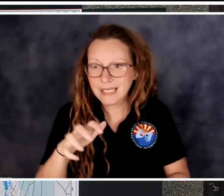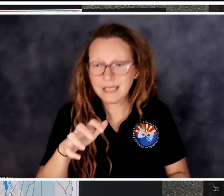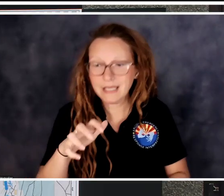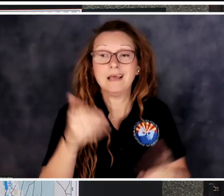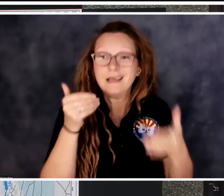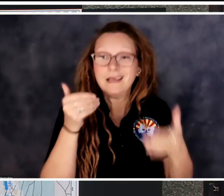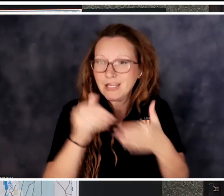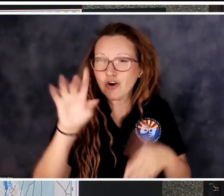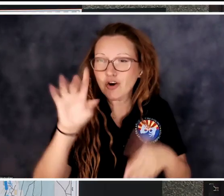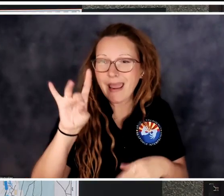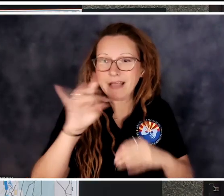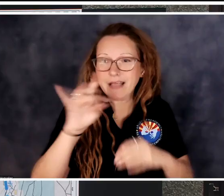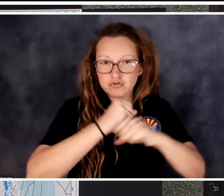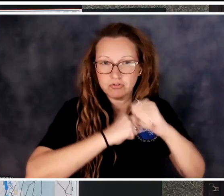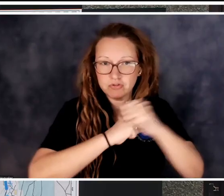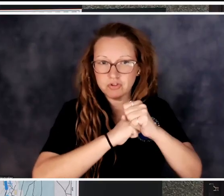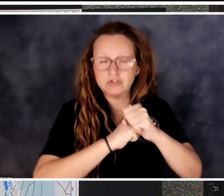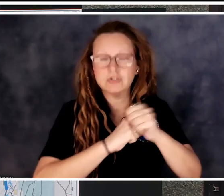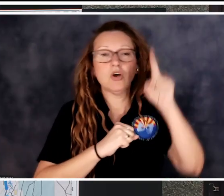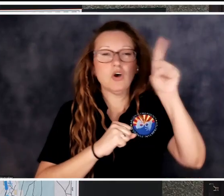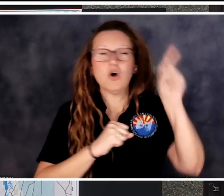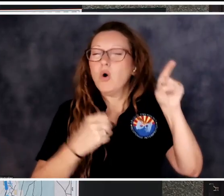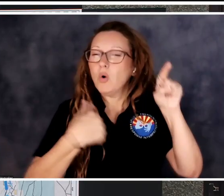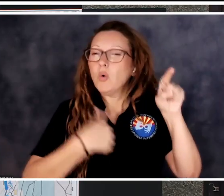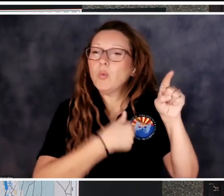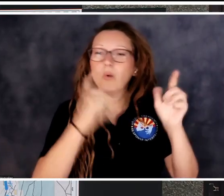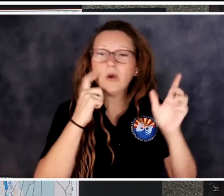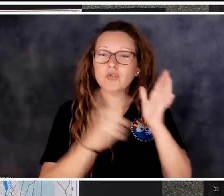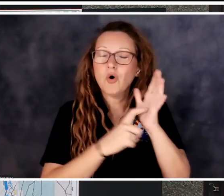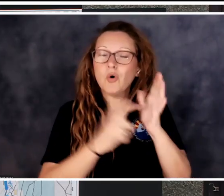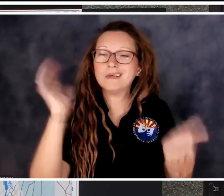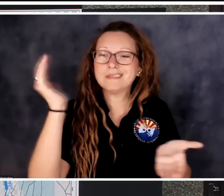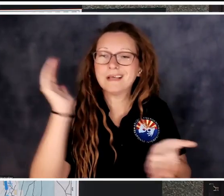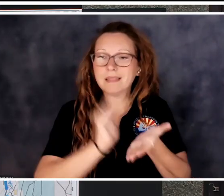And if you look at the IR map, it's starting to, we're seeing less point ignitions but